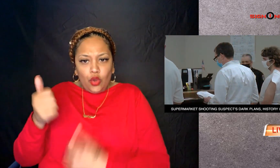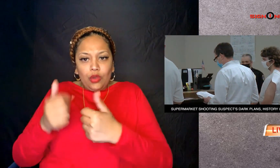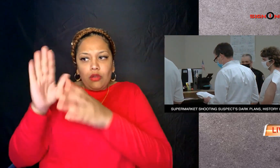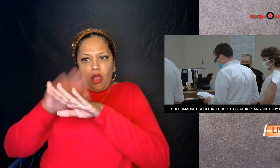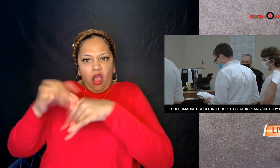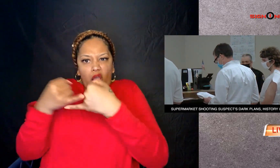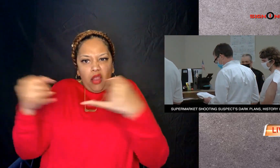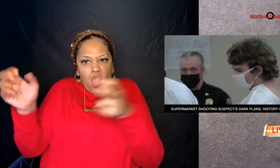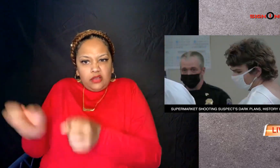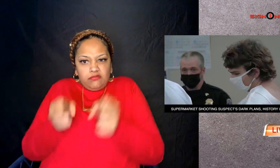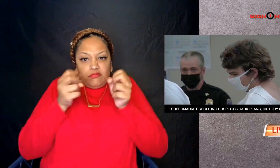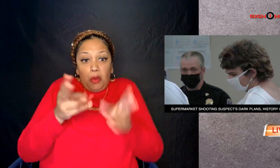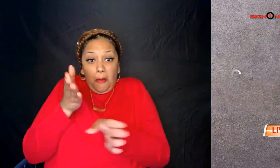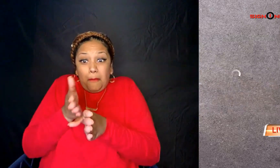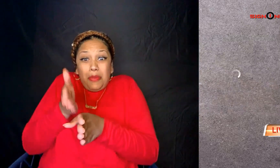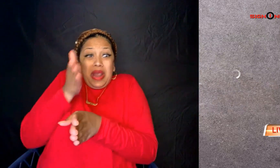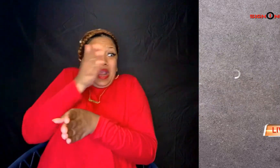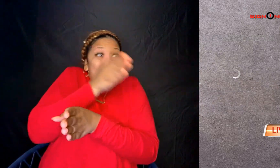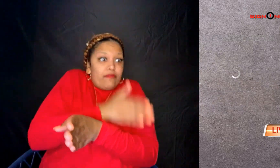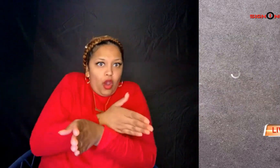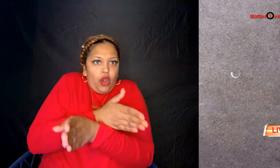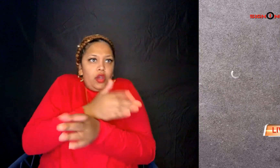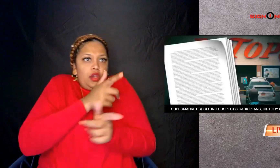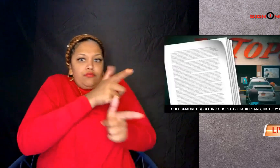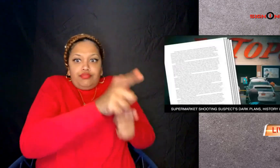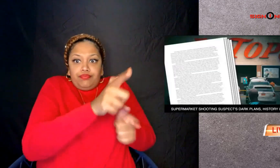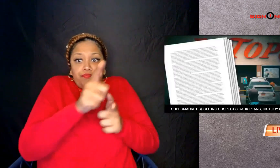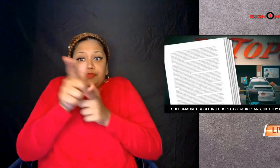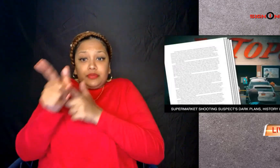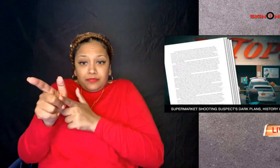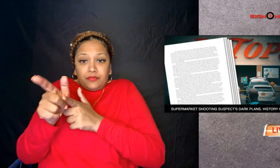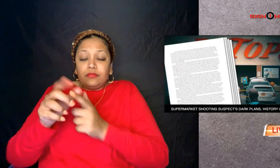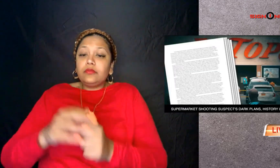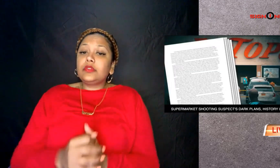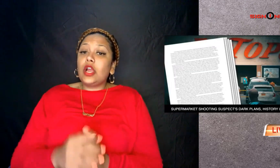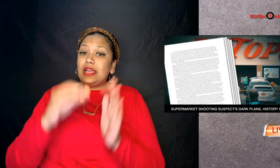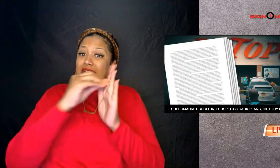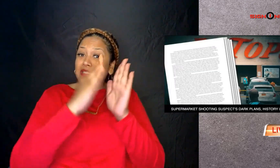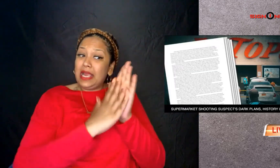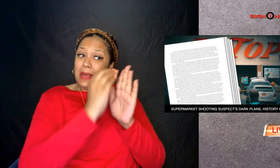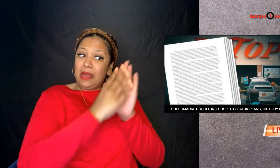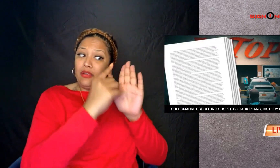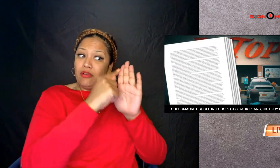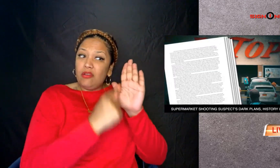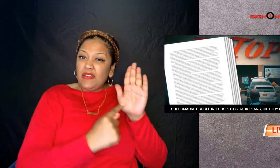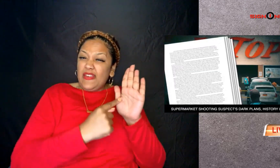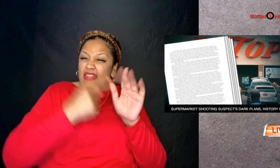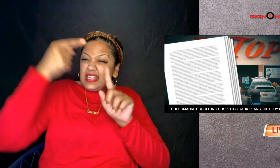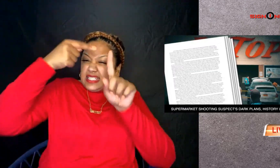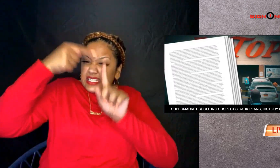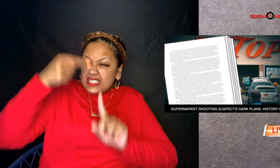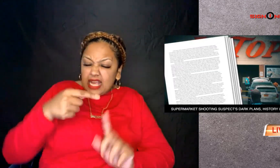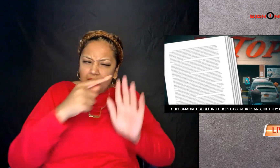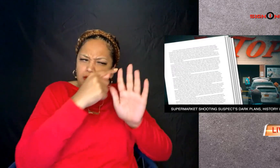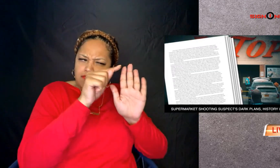CNN obtained a 180 page statement attributed to the suspect which was posted online just